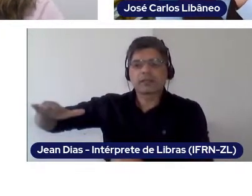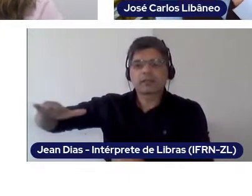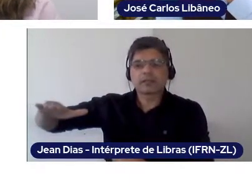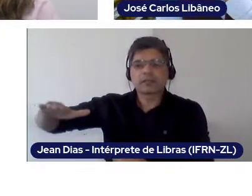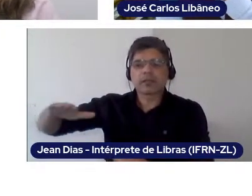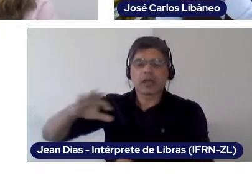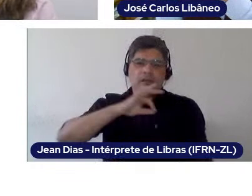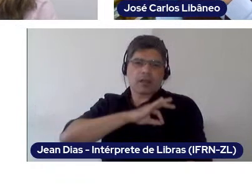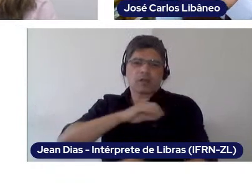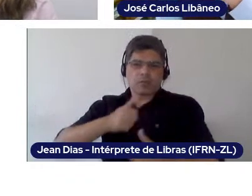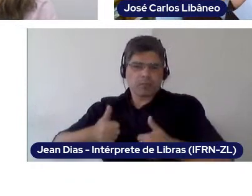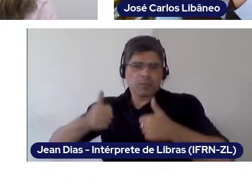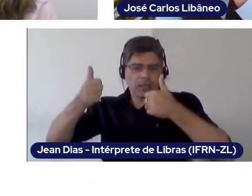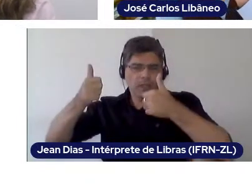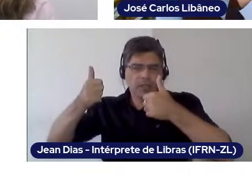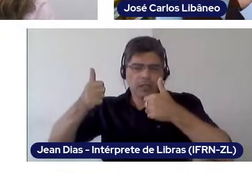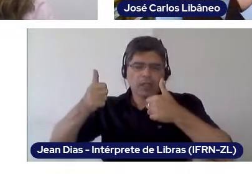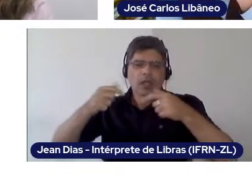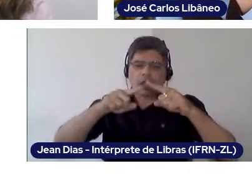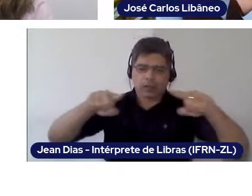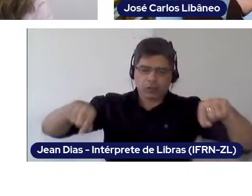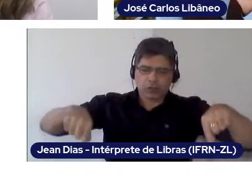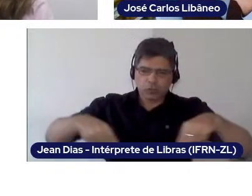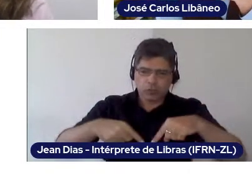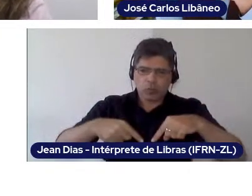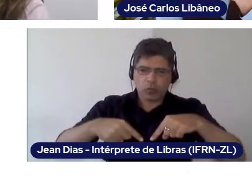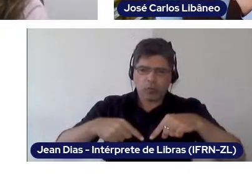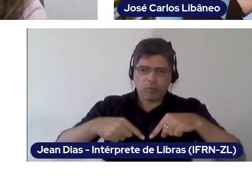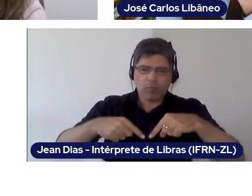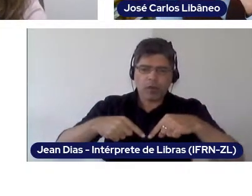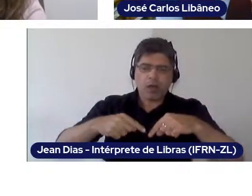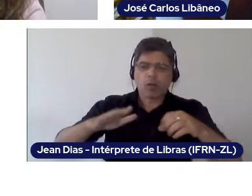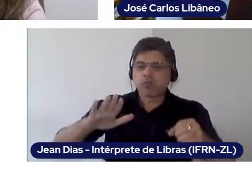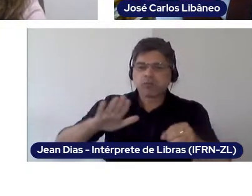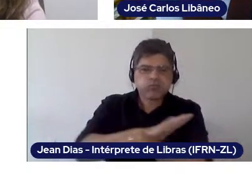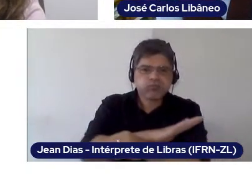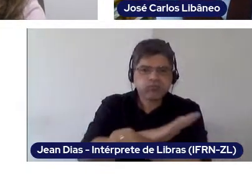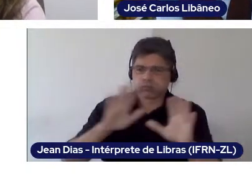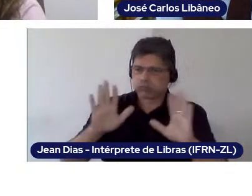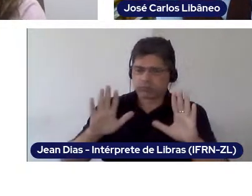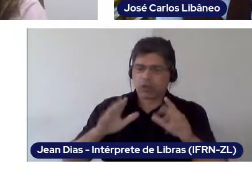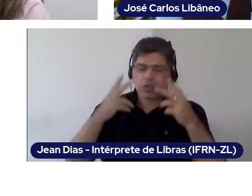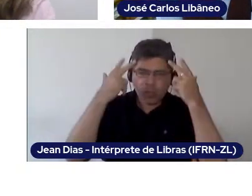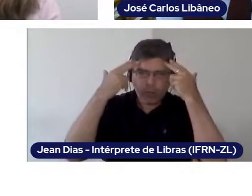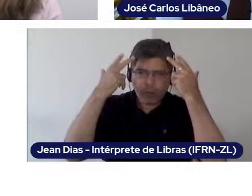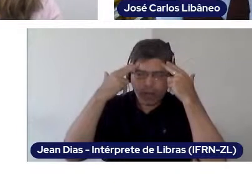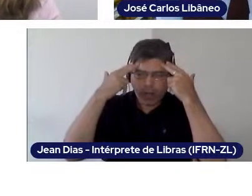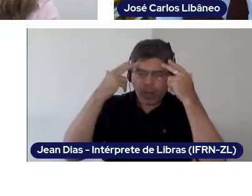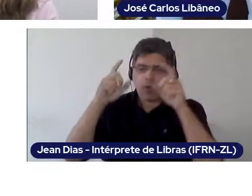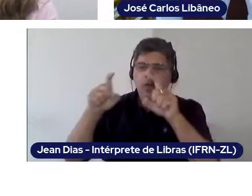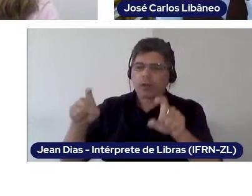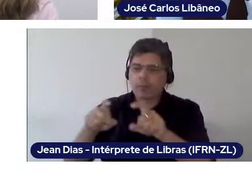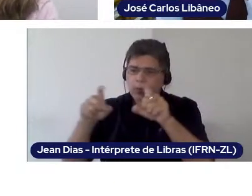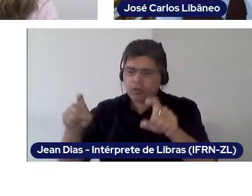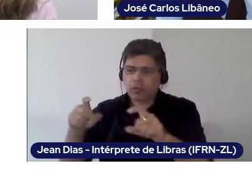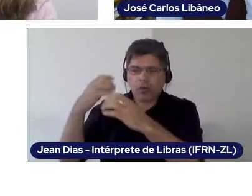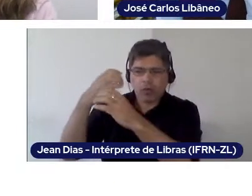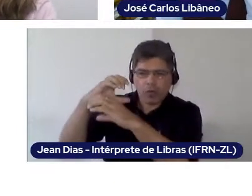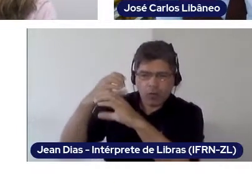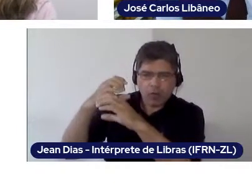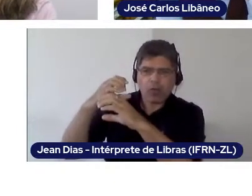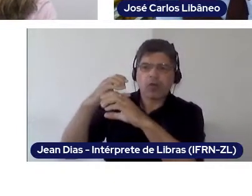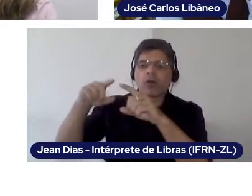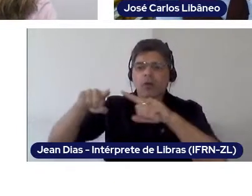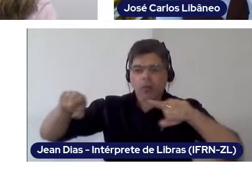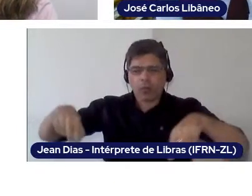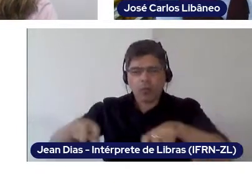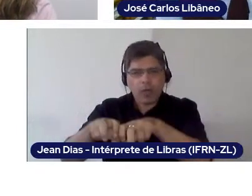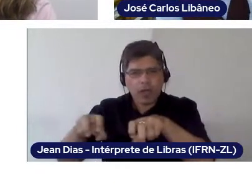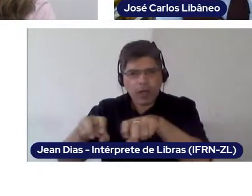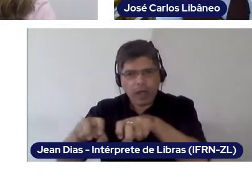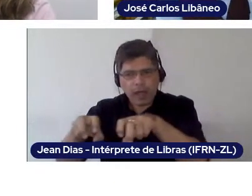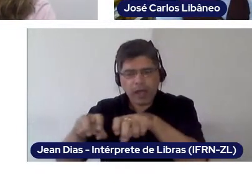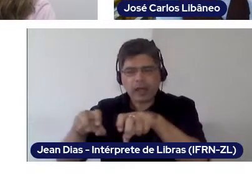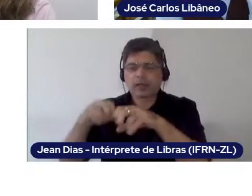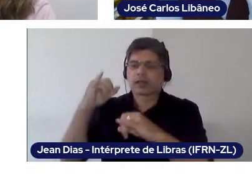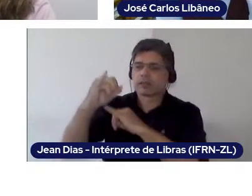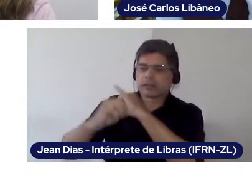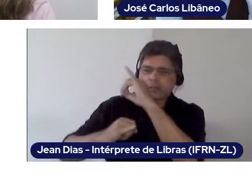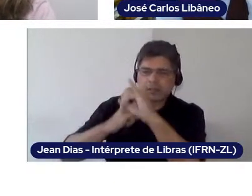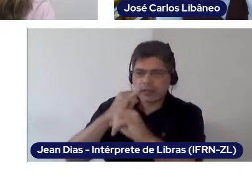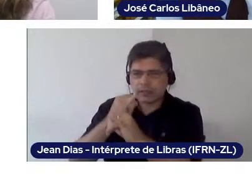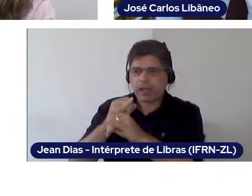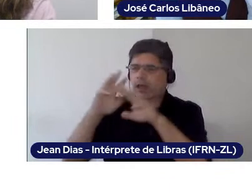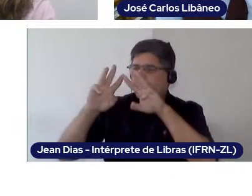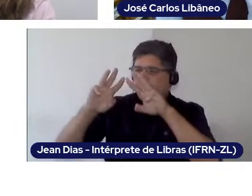a school that has libraries, science and computing labs, indoor multi-sports court, free access to internet, healthy nourishment, dignified transportation for the students